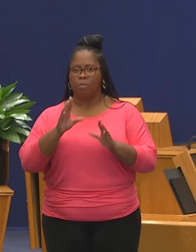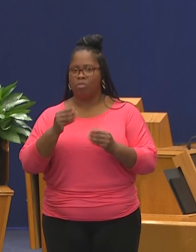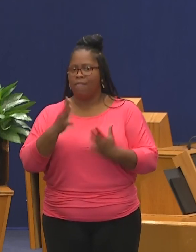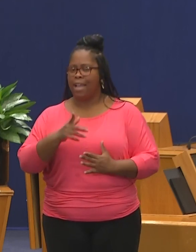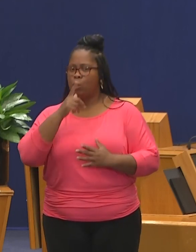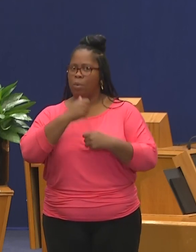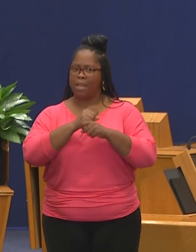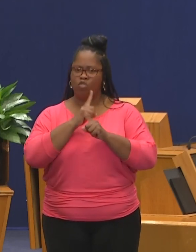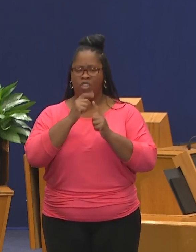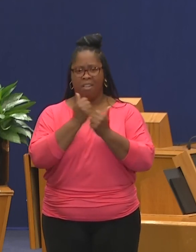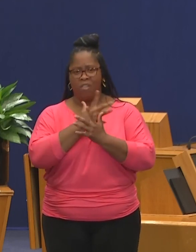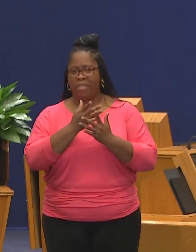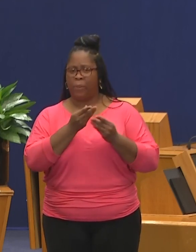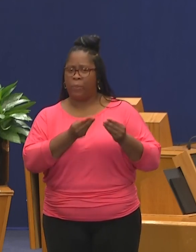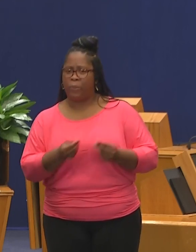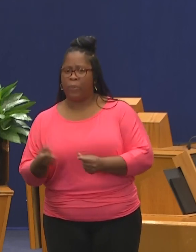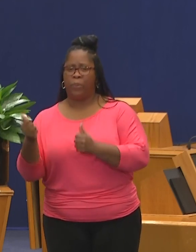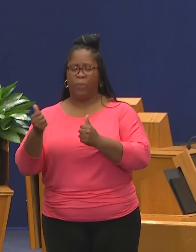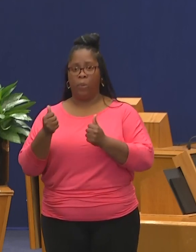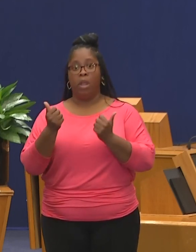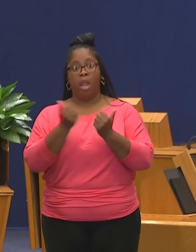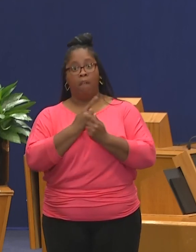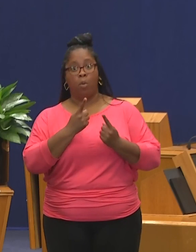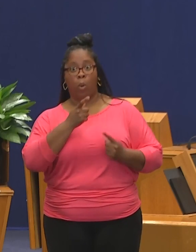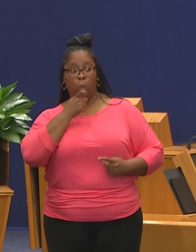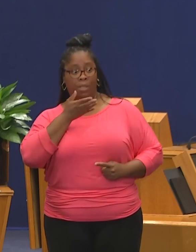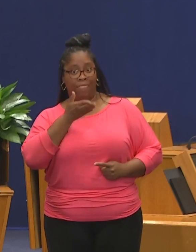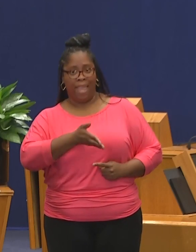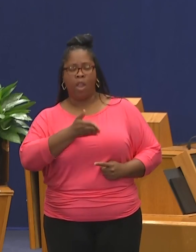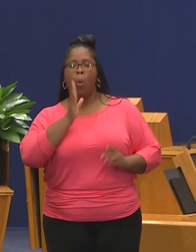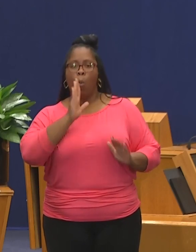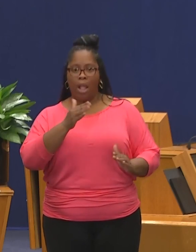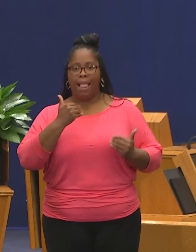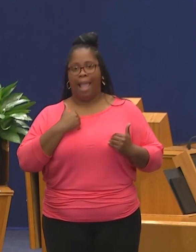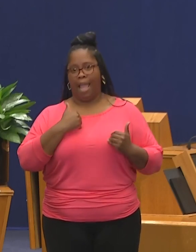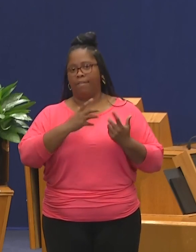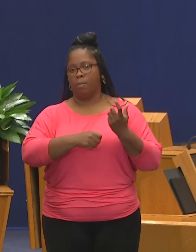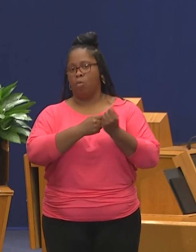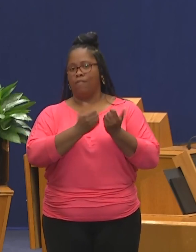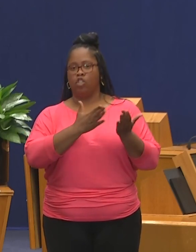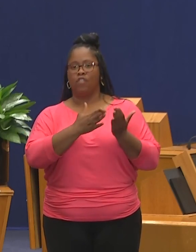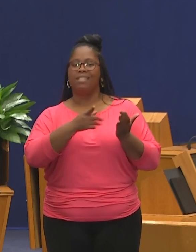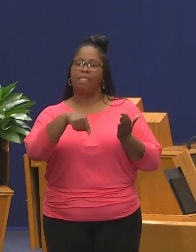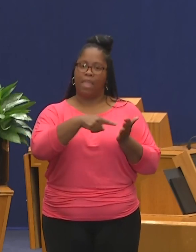HAS STEPPED IN TO MAKE SURE THAT THESE BEDS ARE OPERATIONAL AND THAT FOLKS IN THESE BEDS HAVE